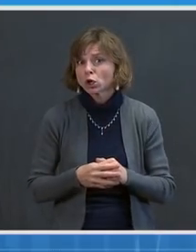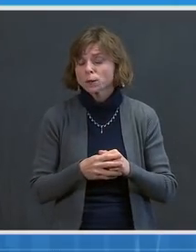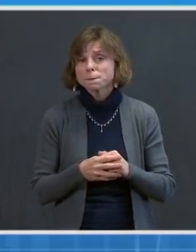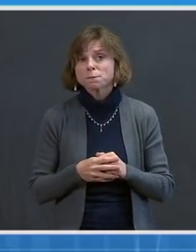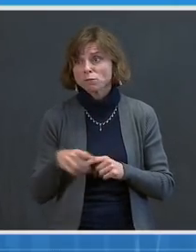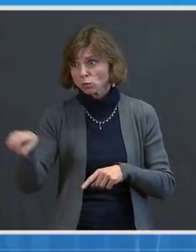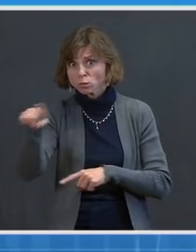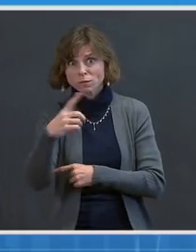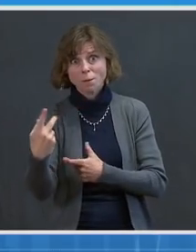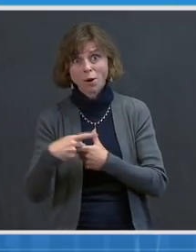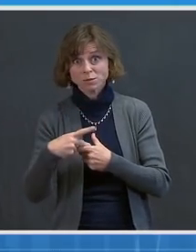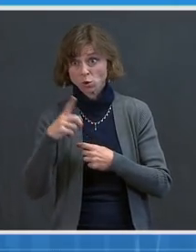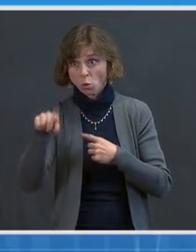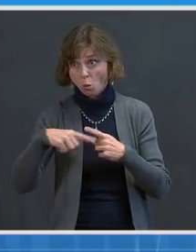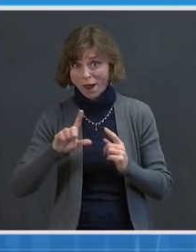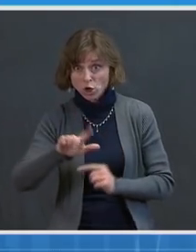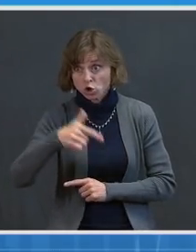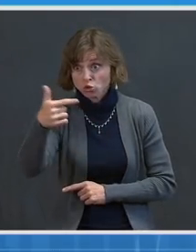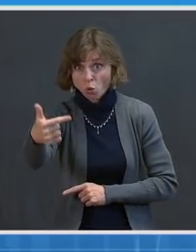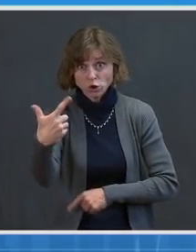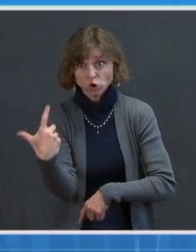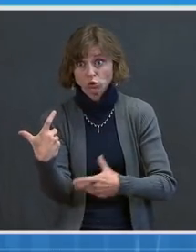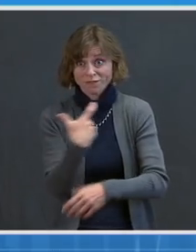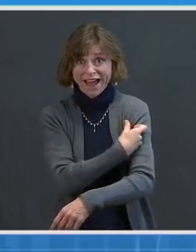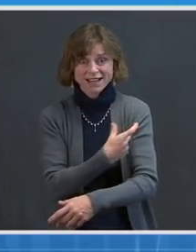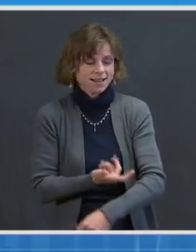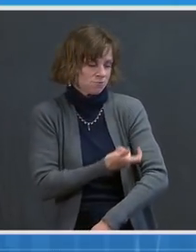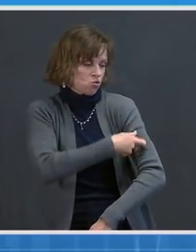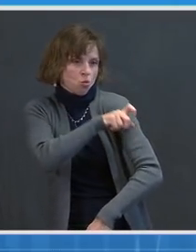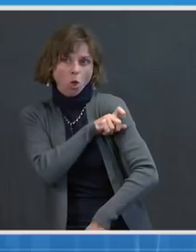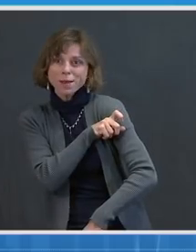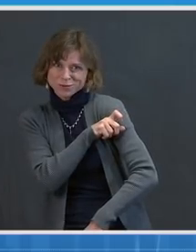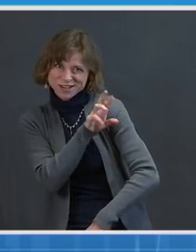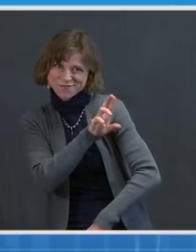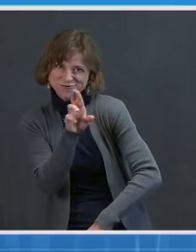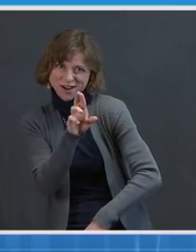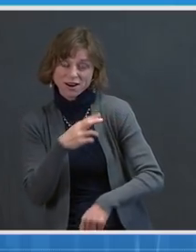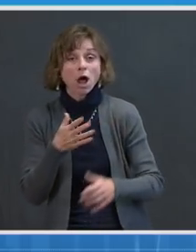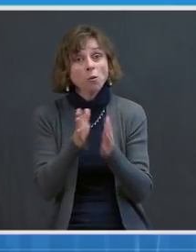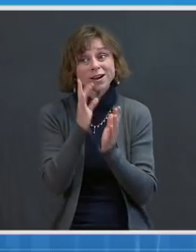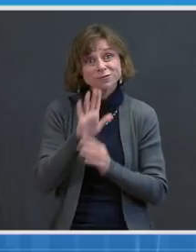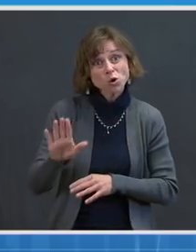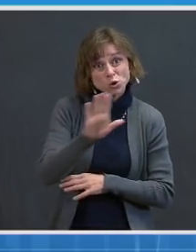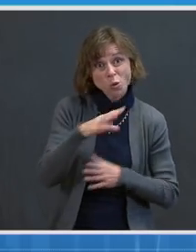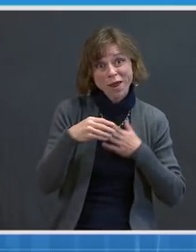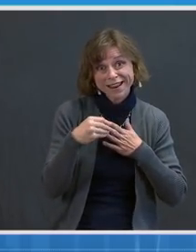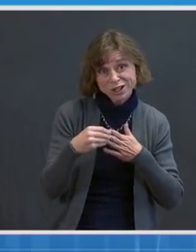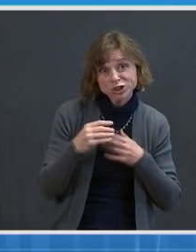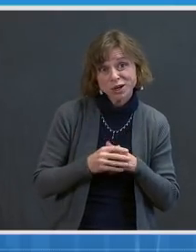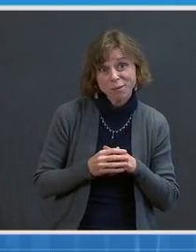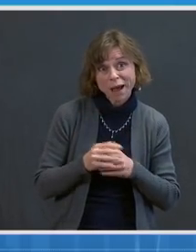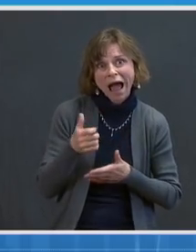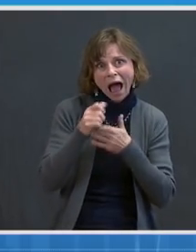when it is your turn to be vaccinated. And we ask for your leadership in helping others do both of the same.